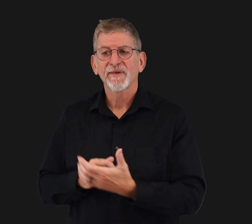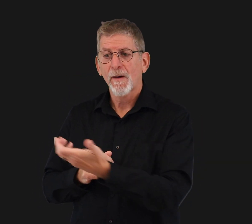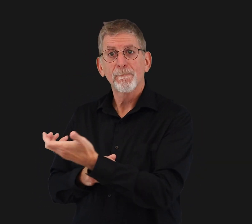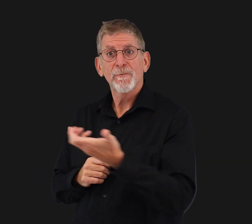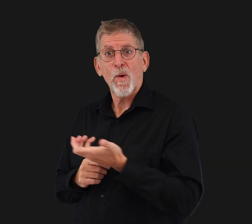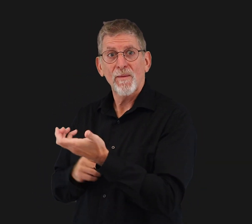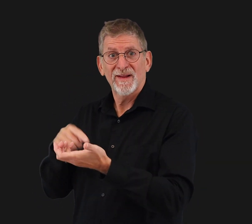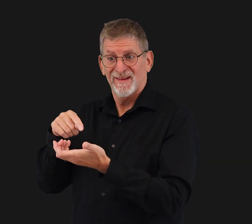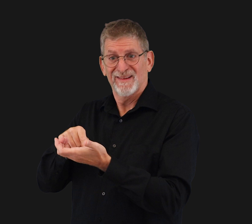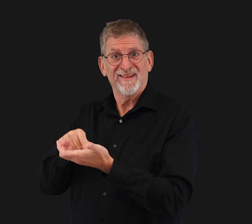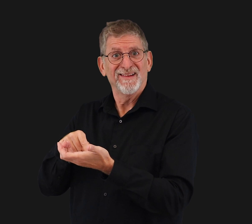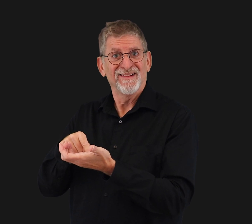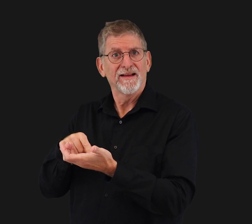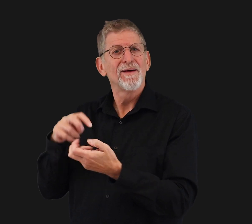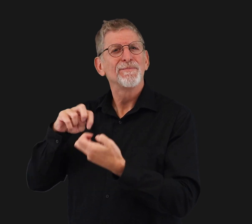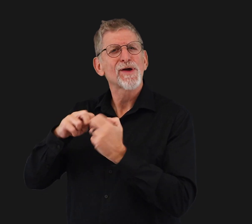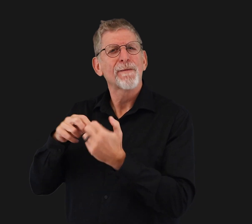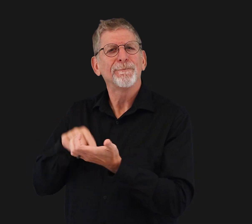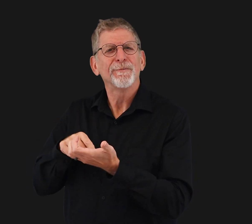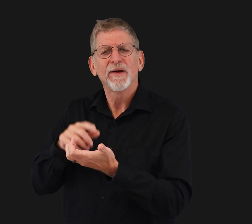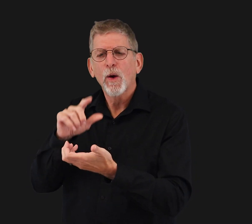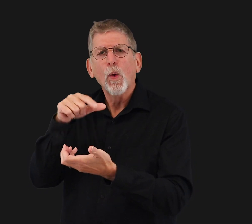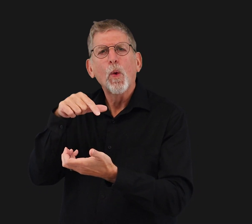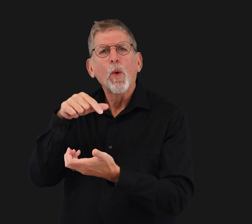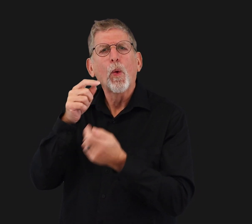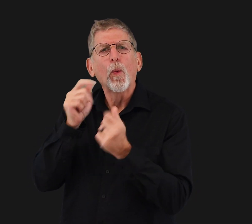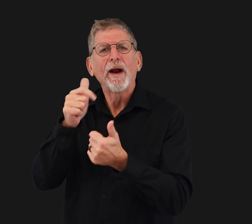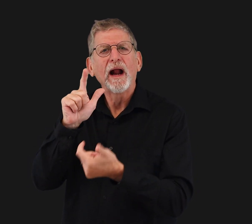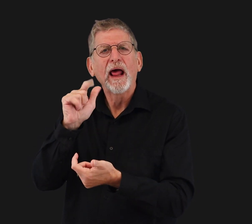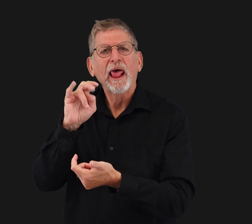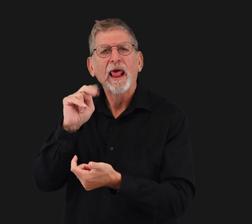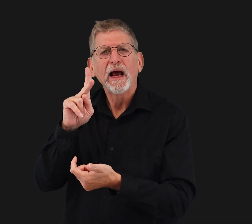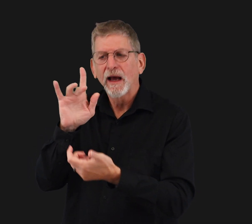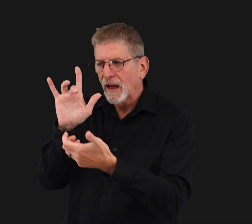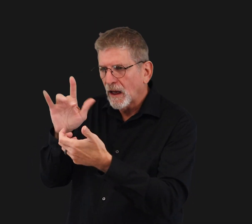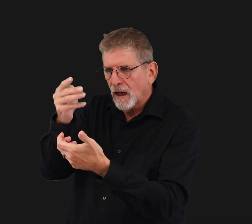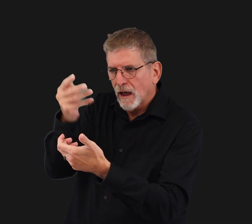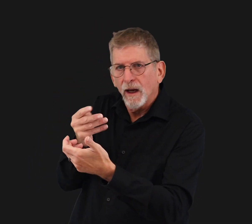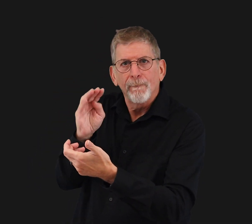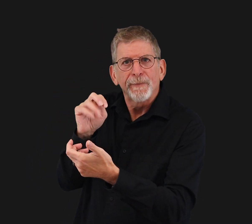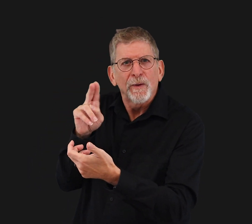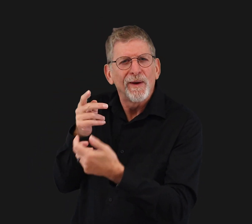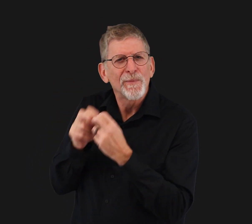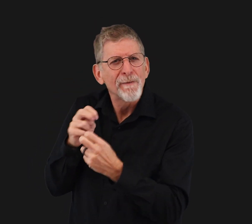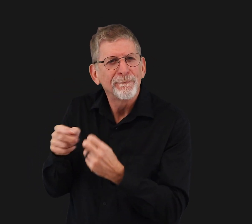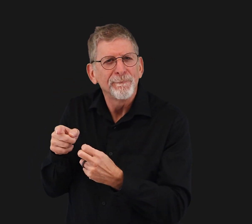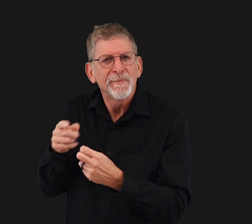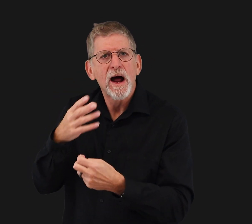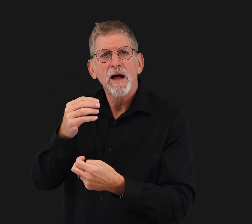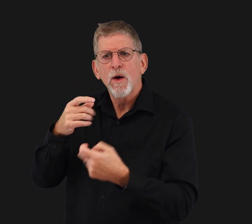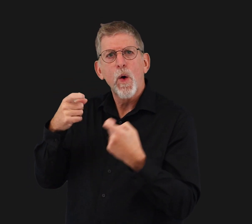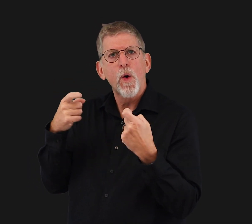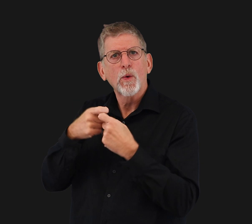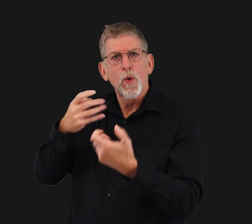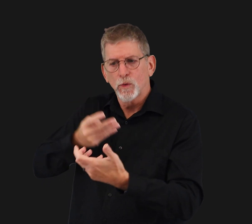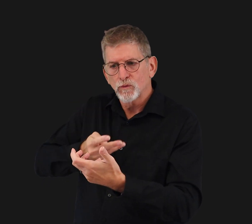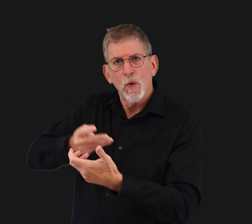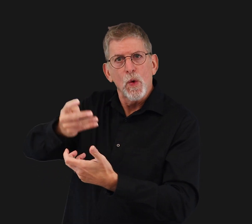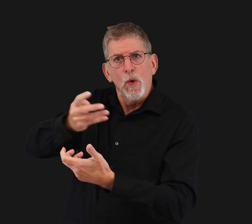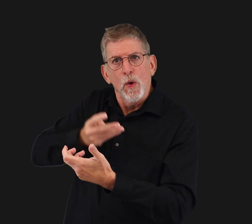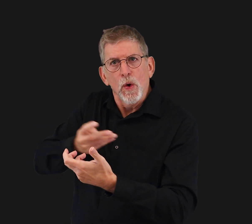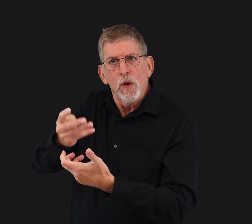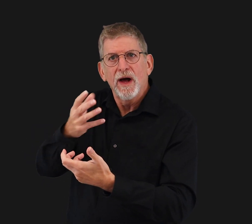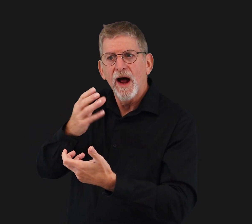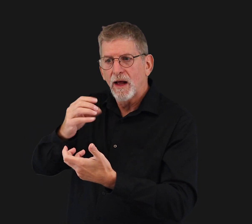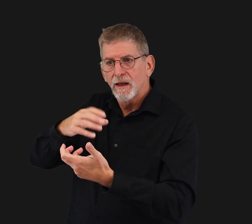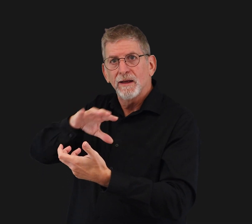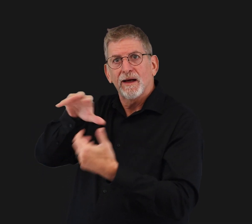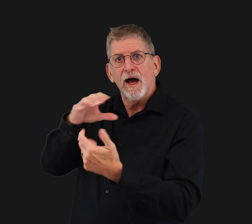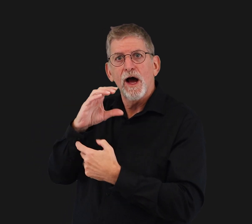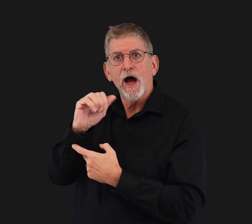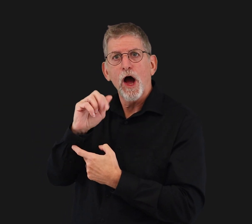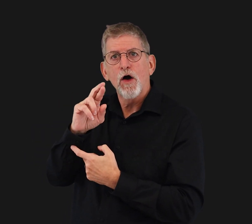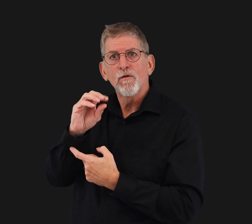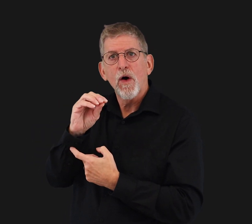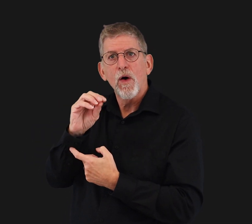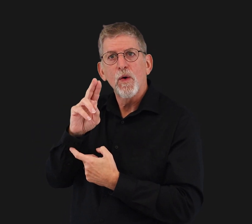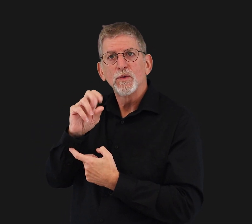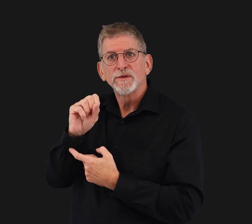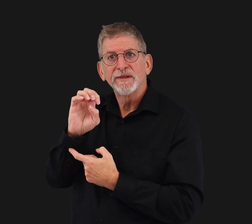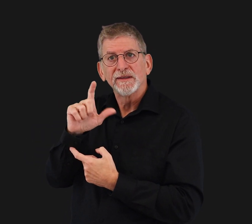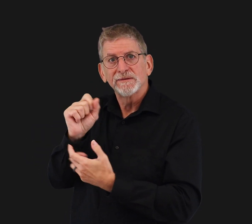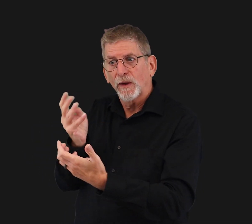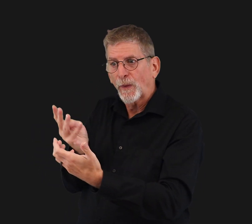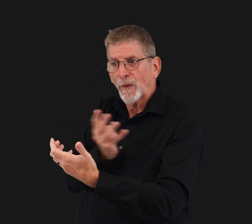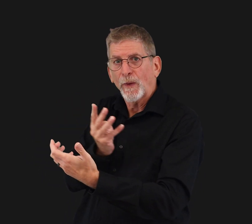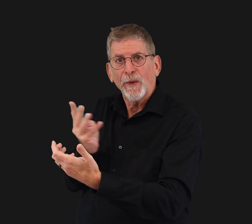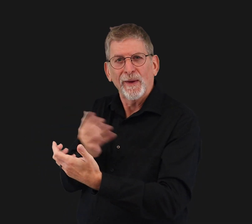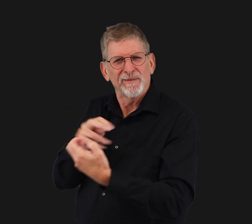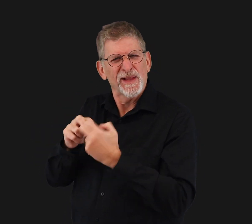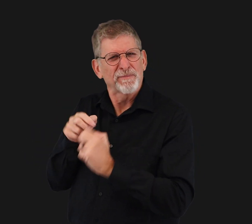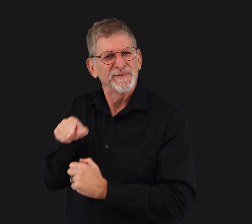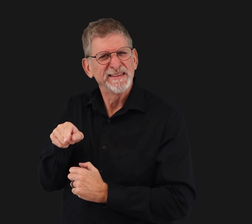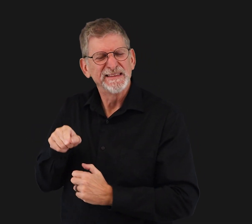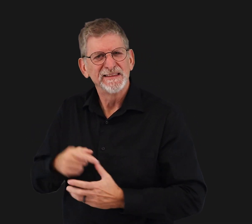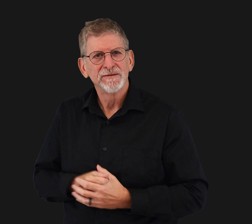◦ problems on the mobile site with the quick links menu, auto-scrolling and carousels